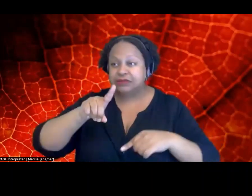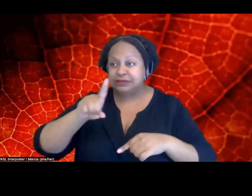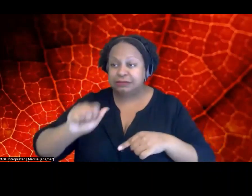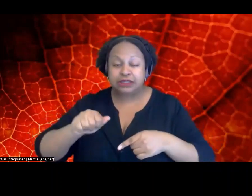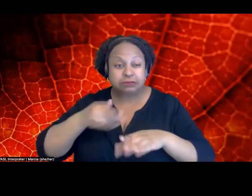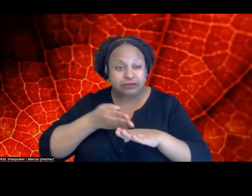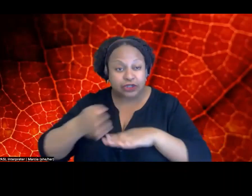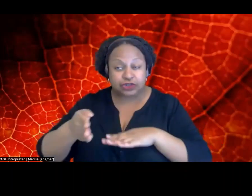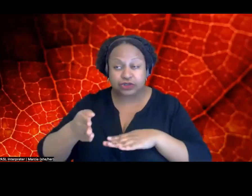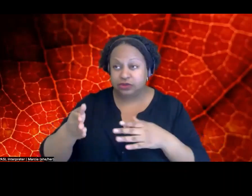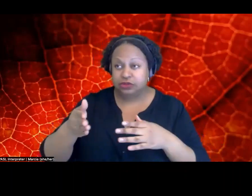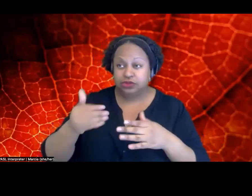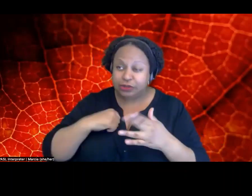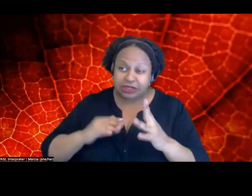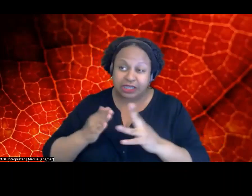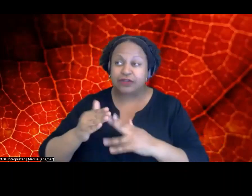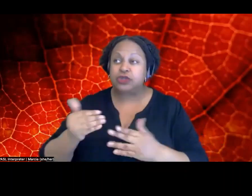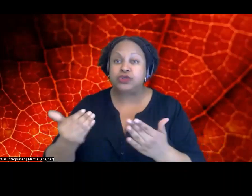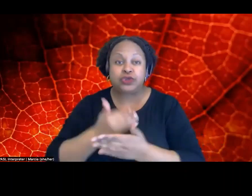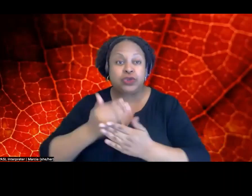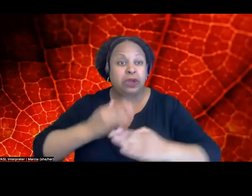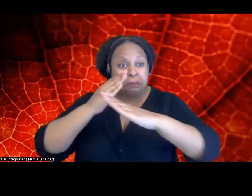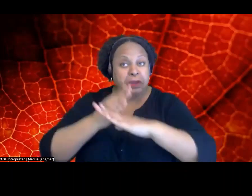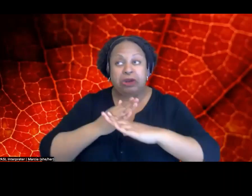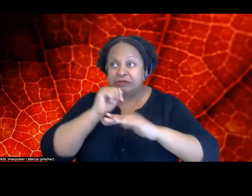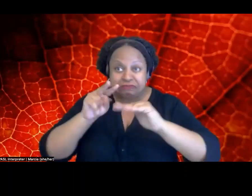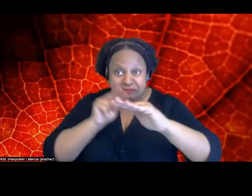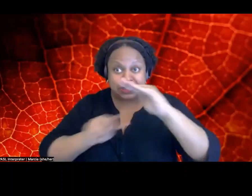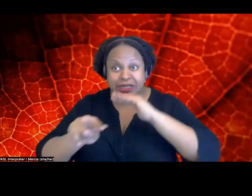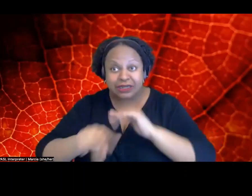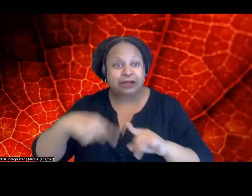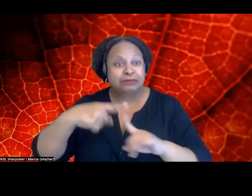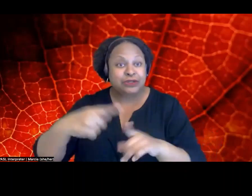as well as opportunities for accessibility and inclusion.